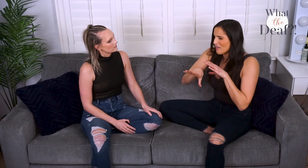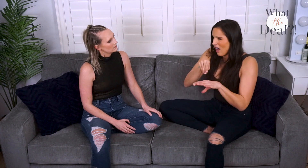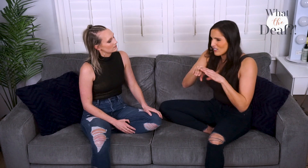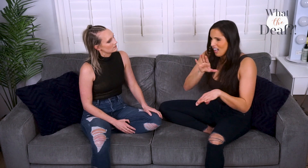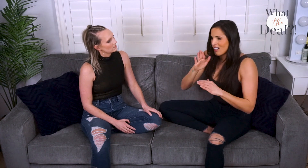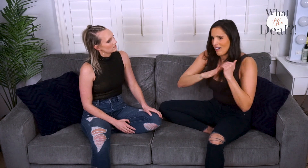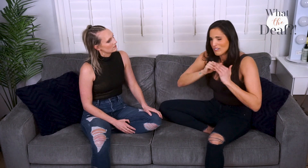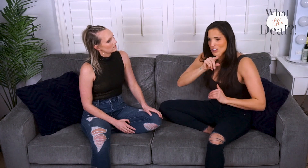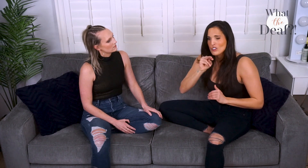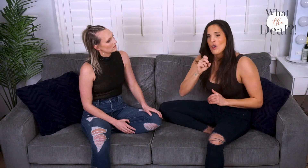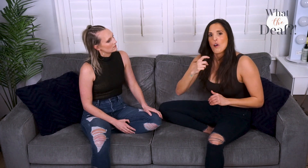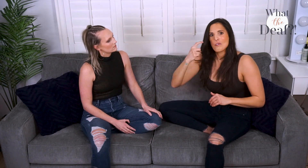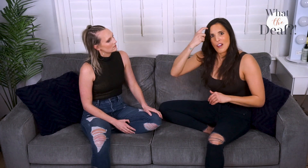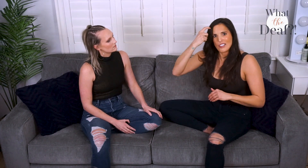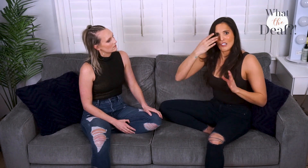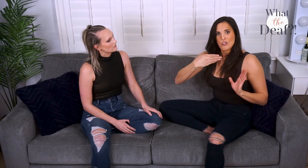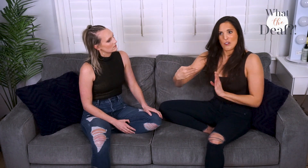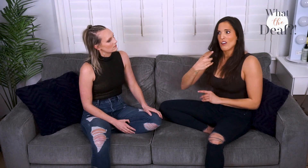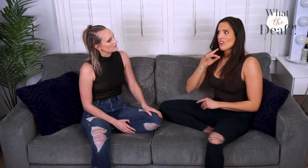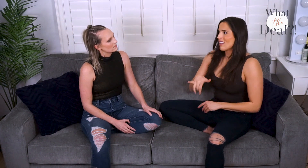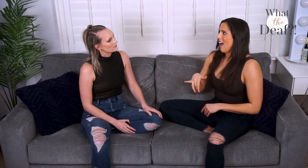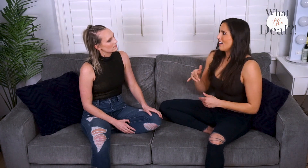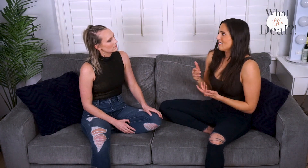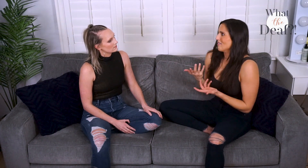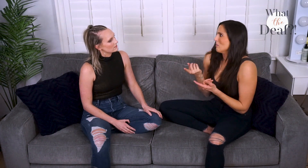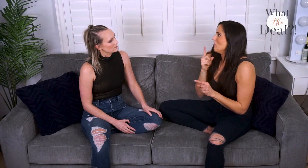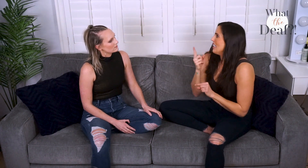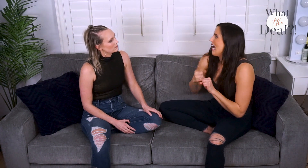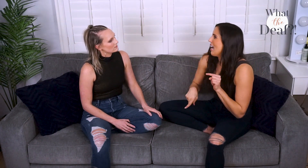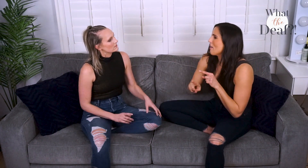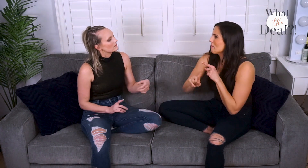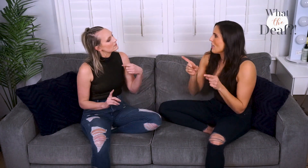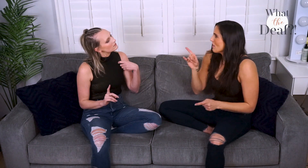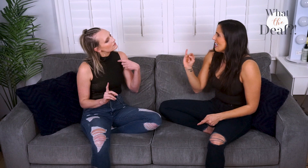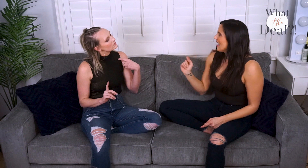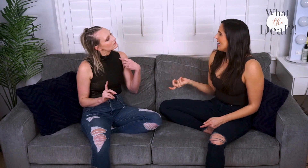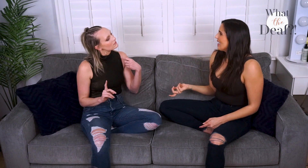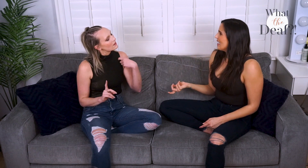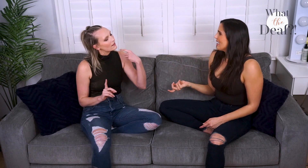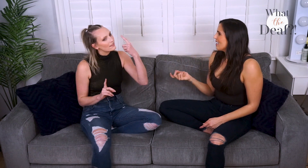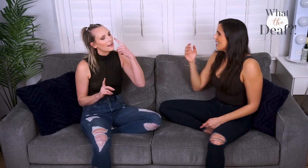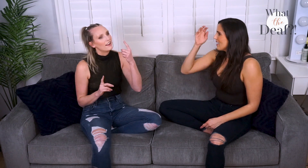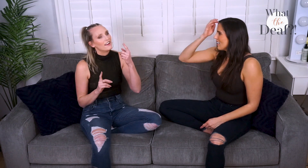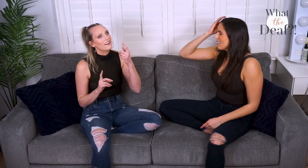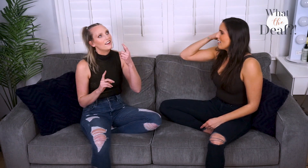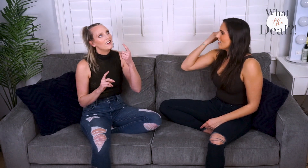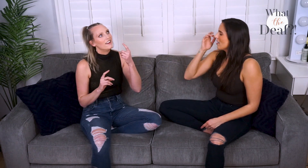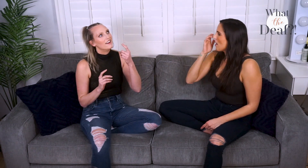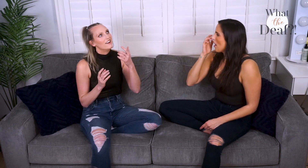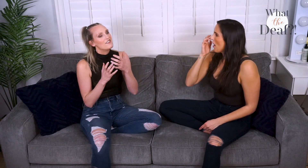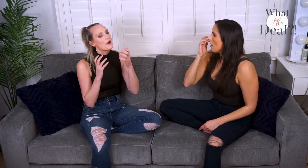to step outside of your comfort zone, and you really can't mentally prepare for that but you did.